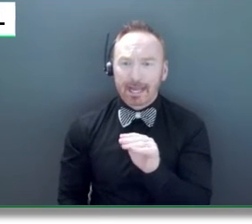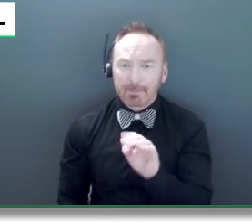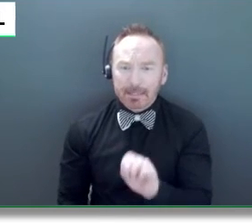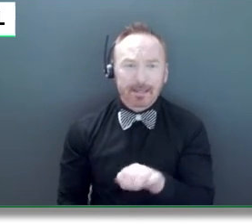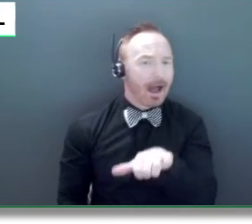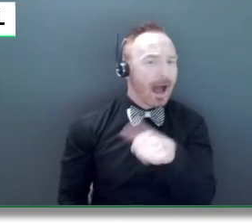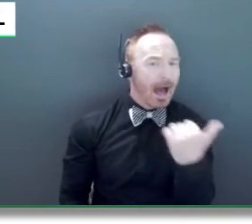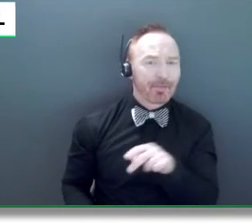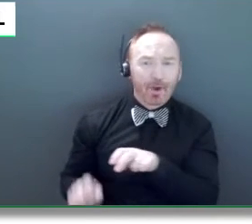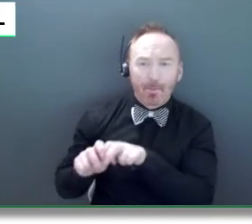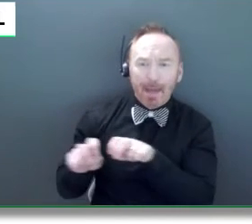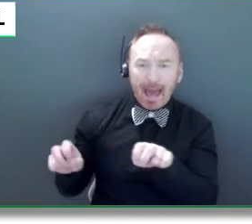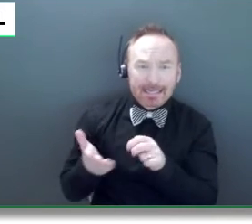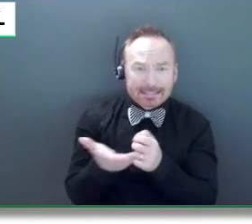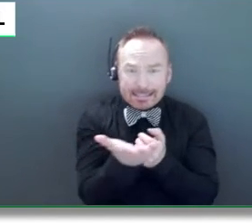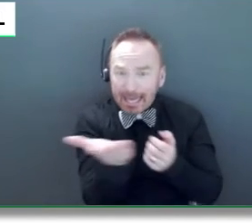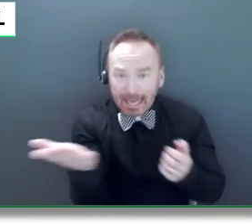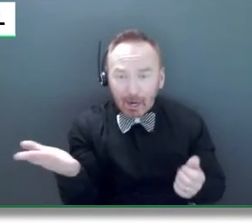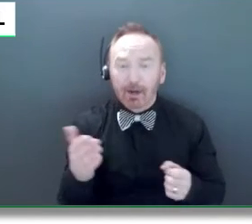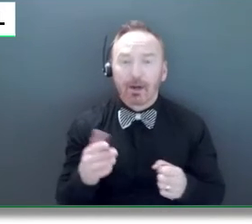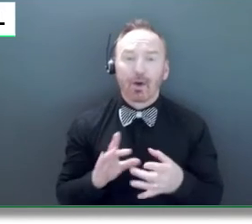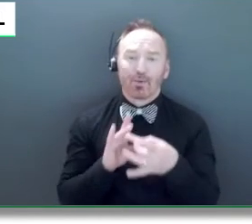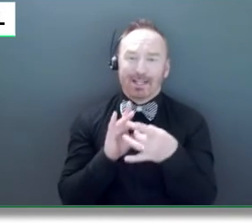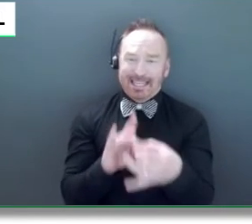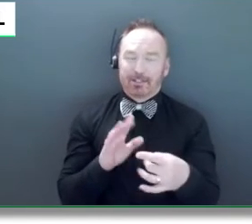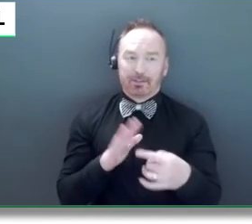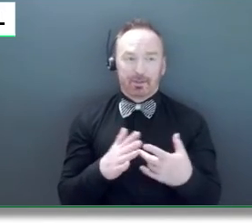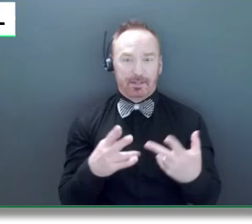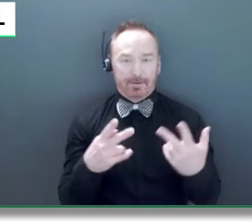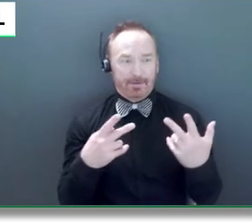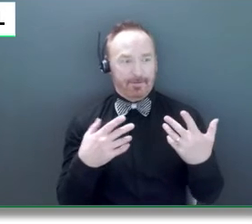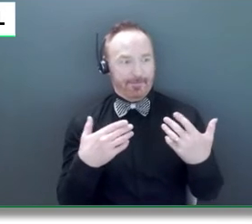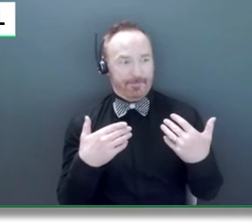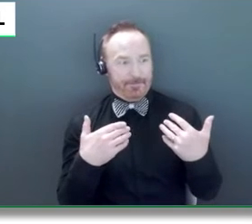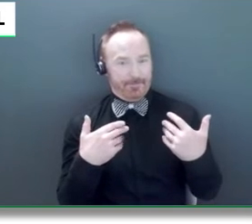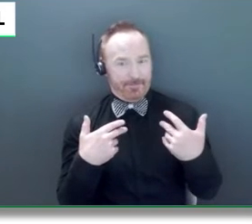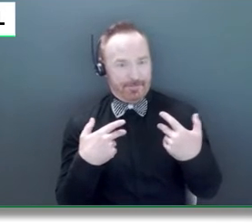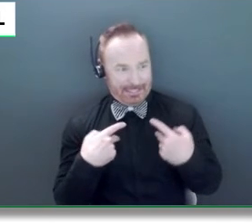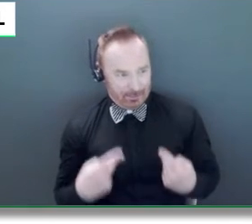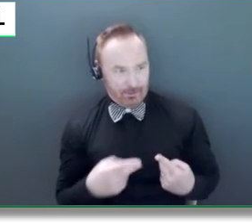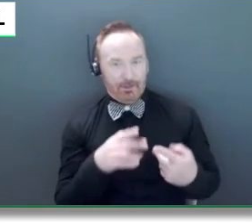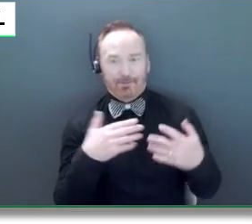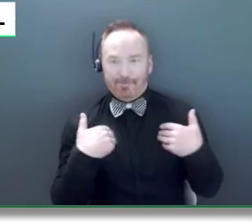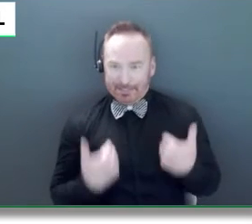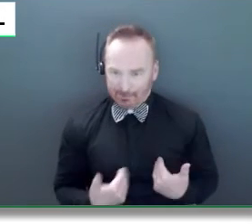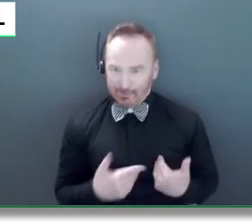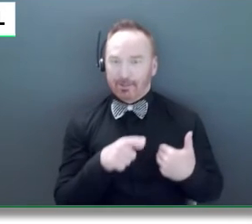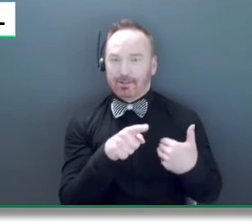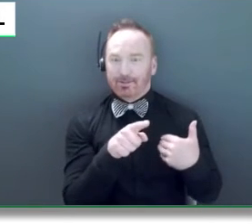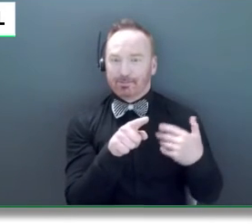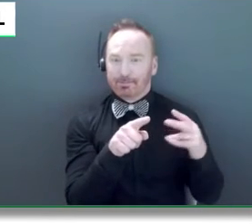physical side of that um. So that is very excellent to see because um like I was